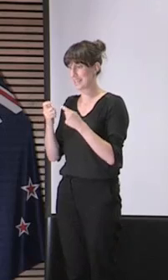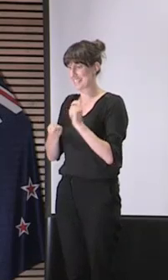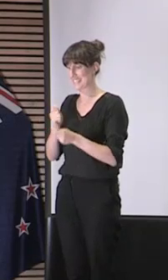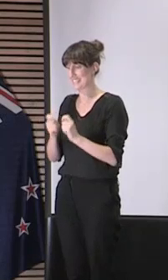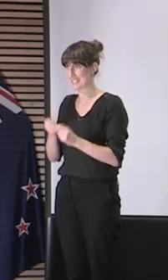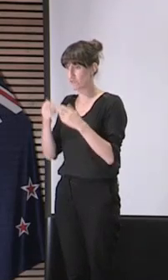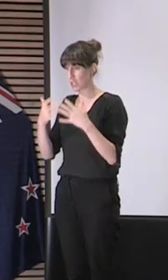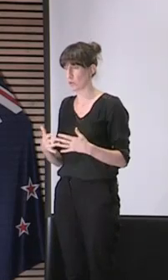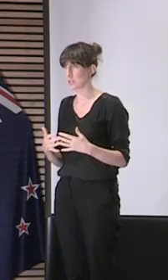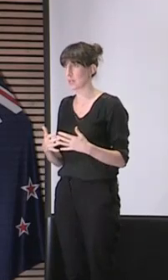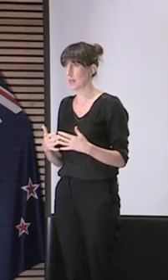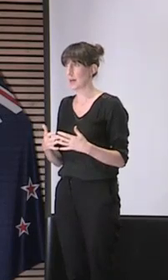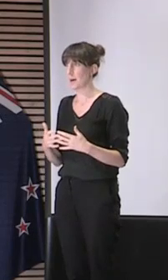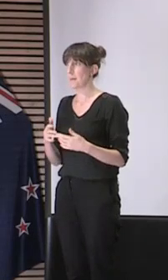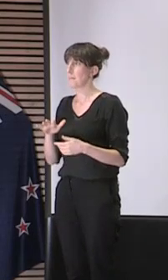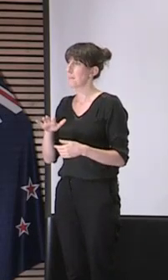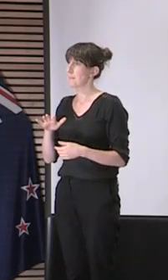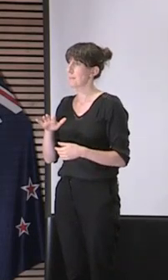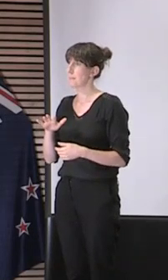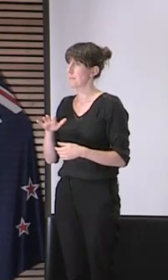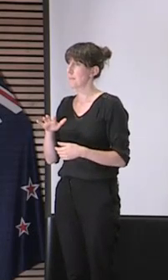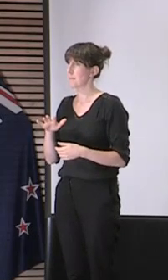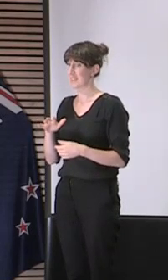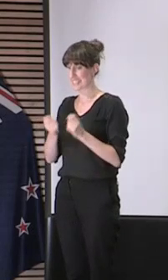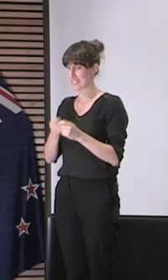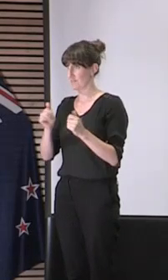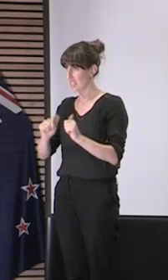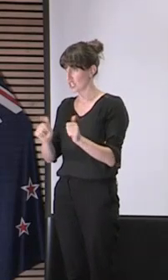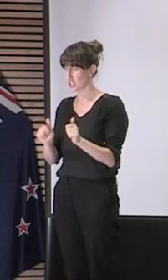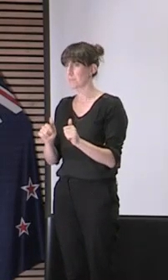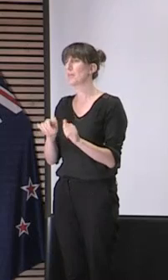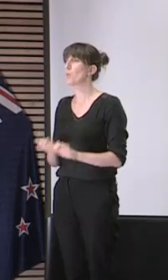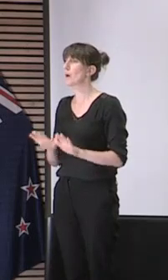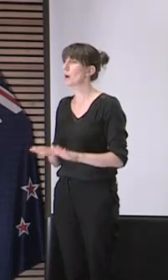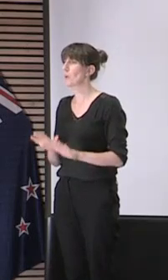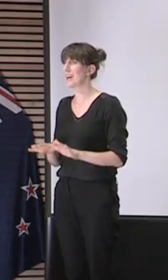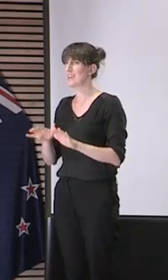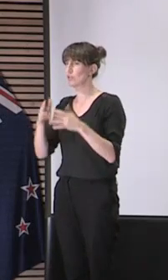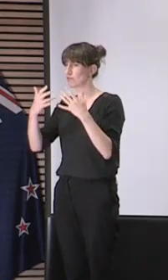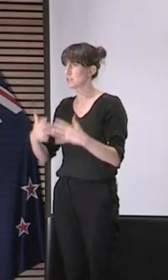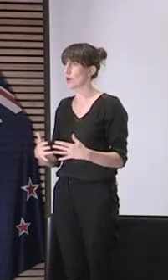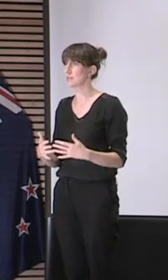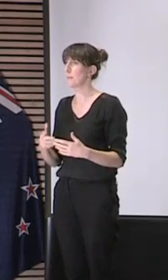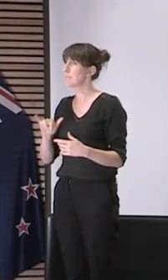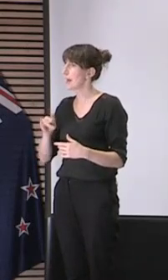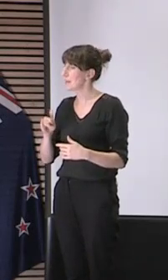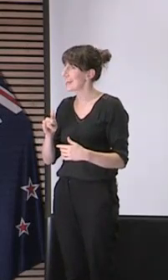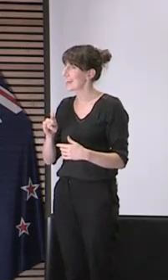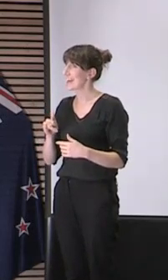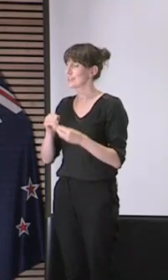people raising these issues are often the person who has had the test done. It might not necessarily, the test hasn't been processed it is that that information has not